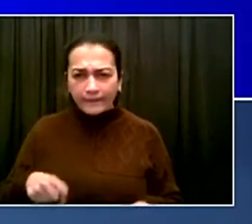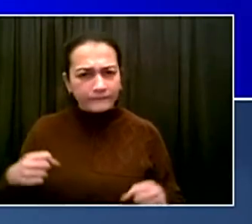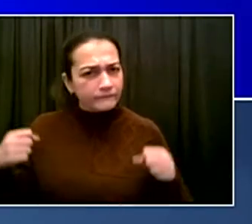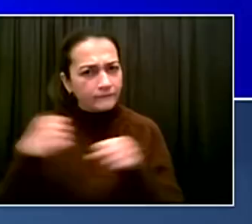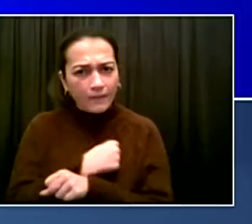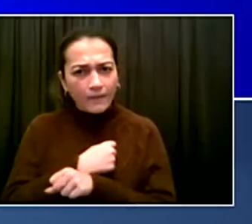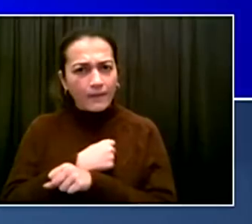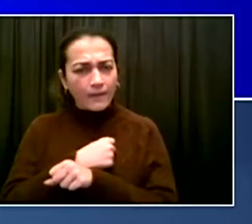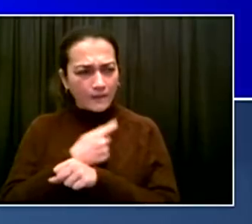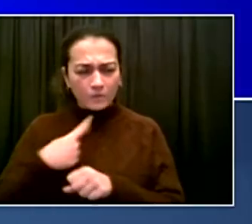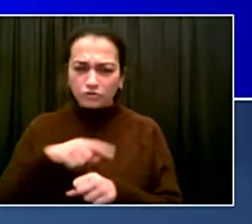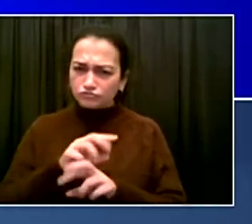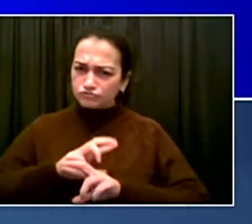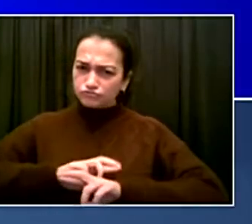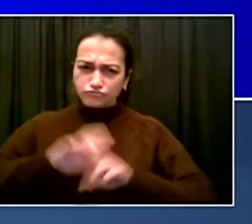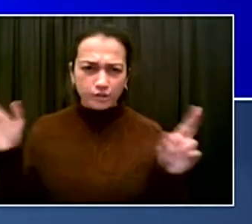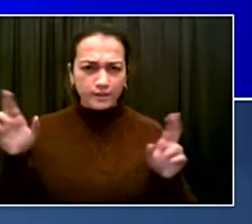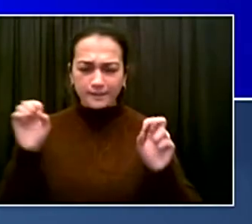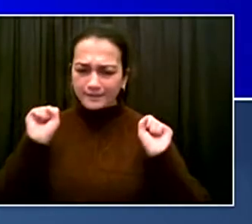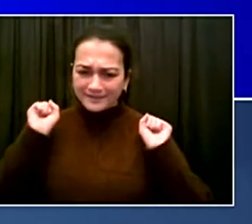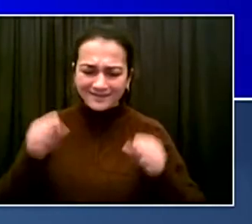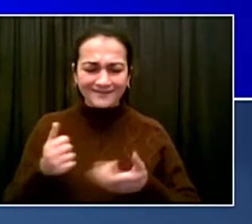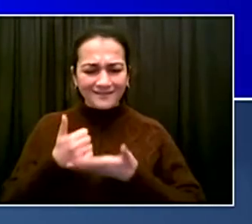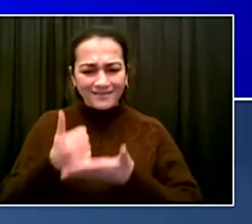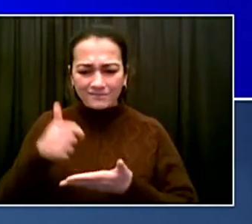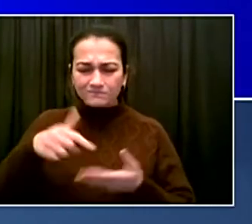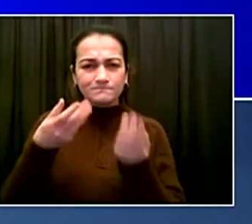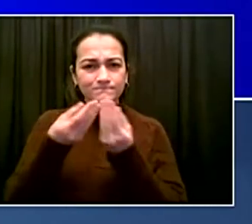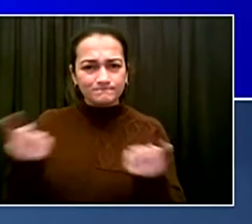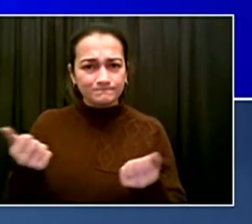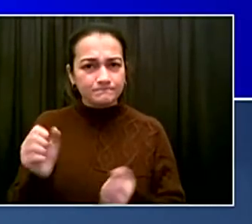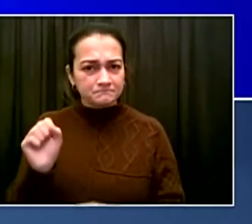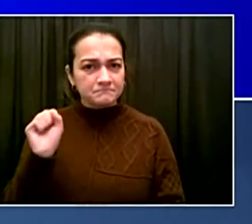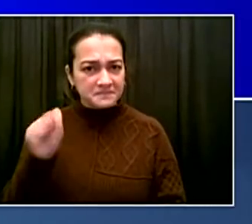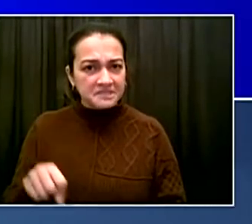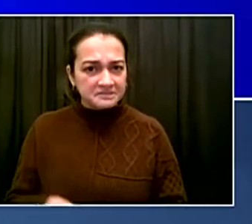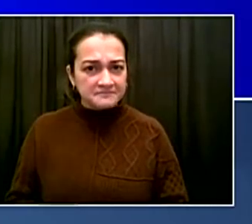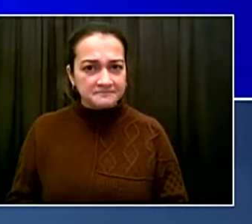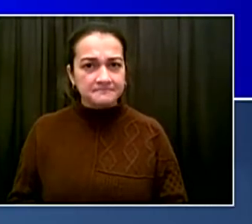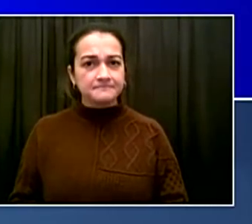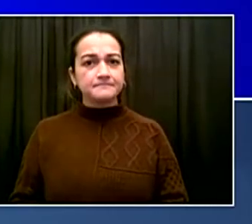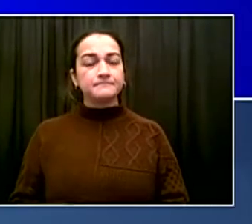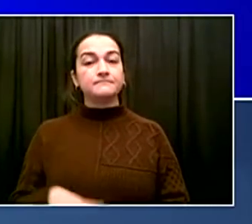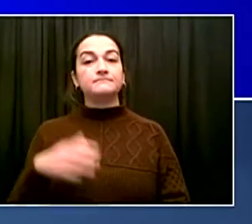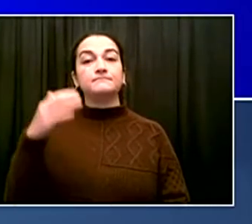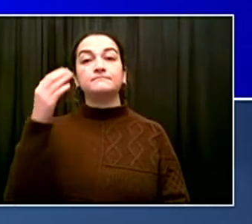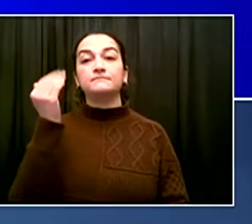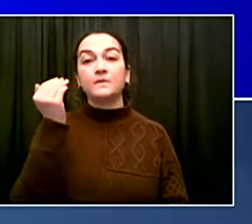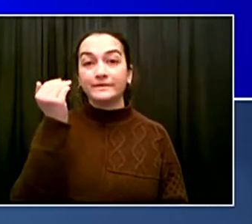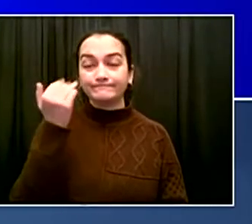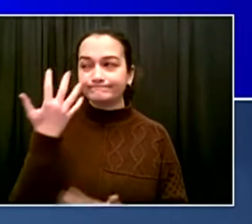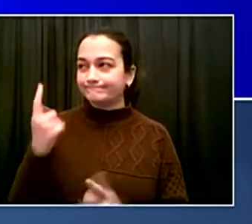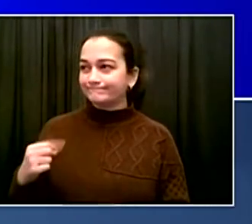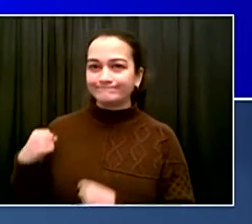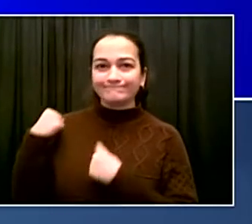CHALLENGE, BUT ONE WE CAN MEET. WHAT IS CRUCIAL FOR ALL NEW